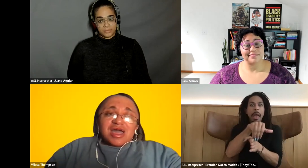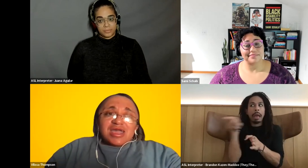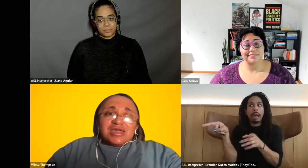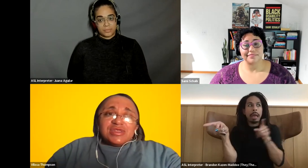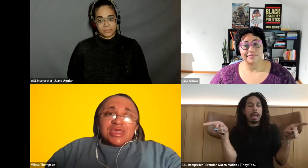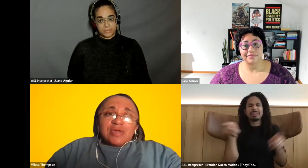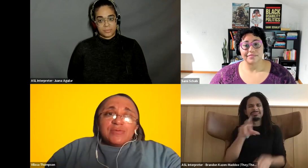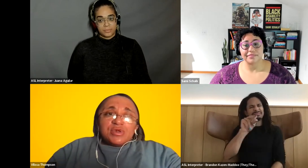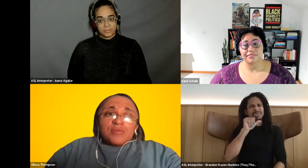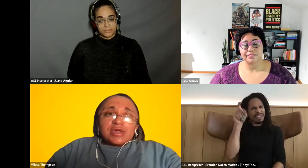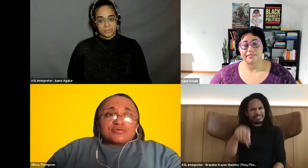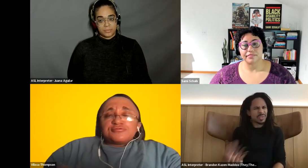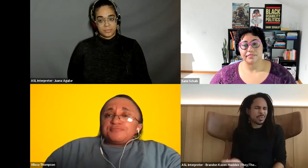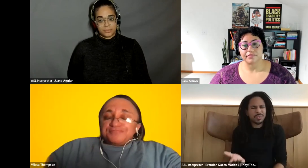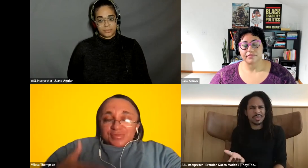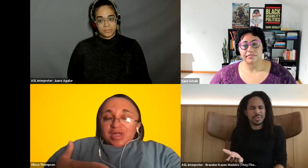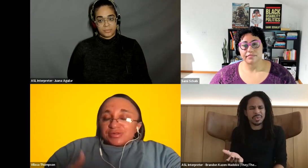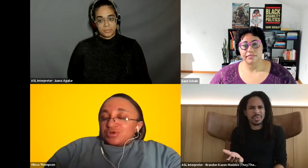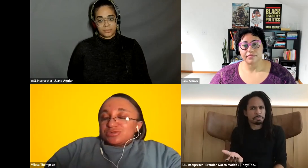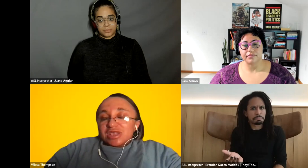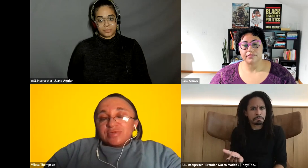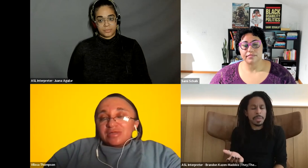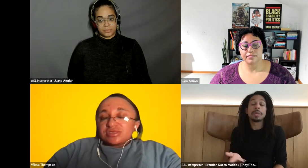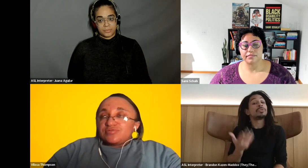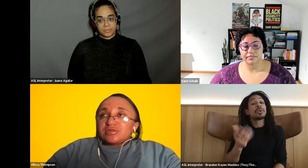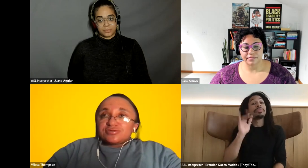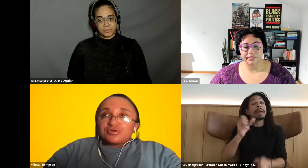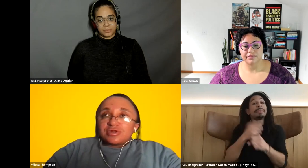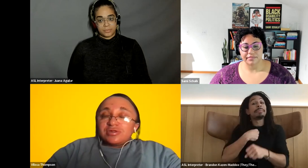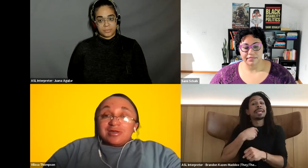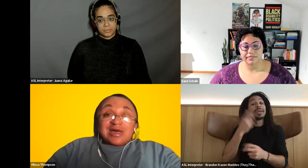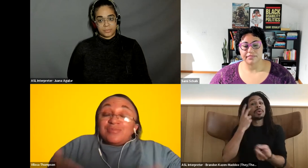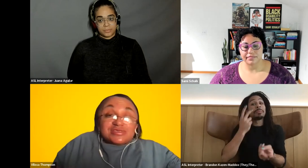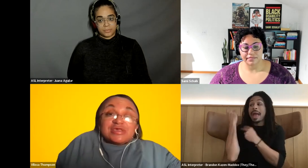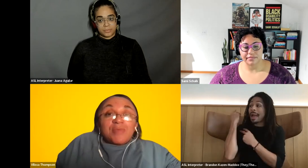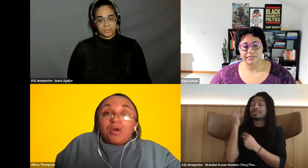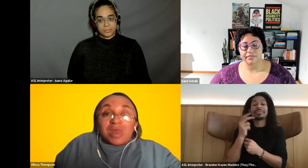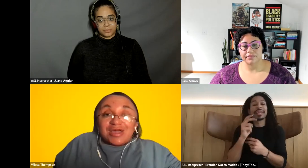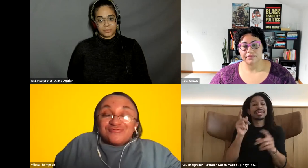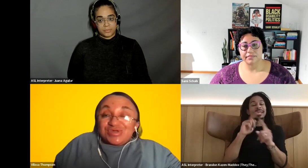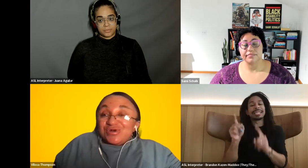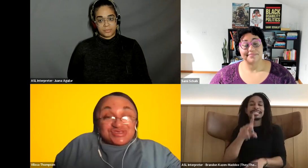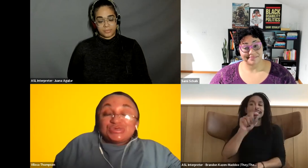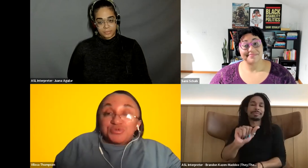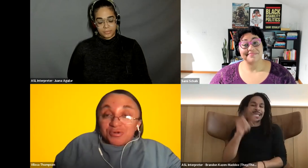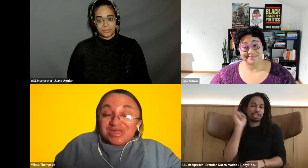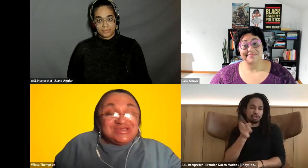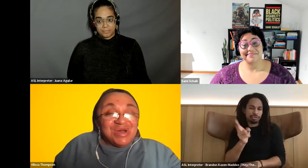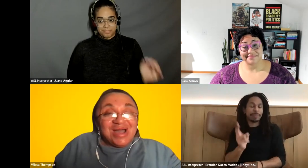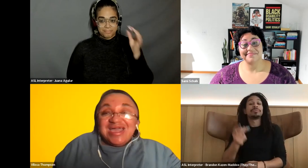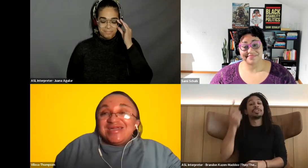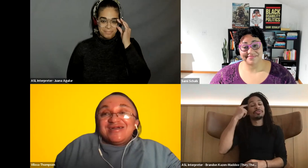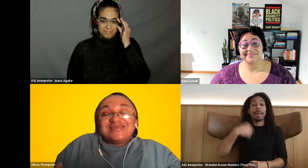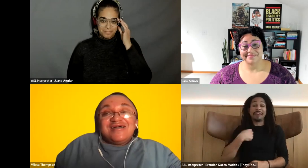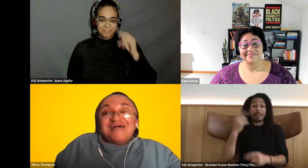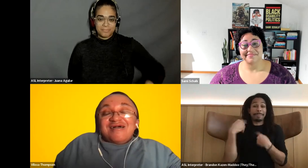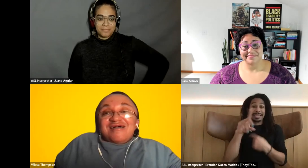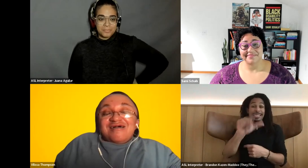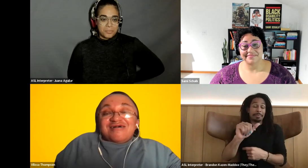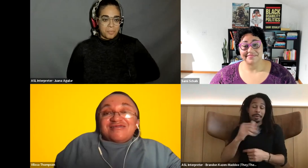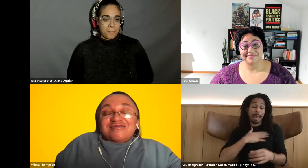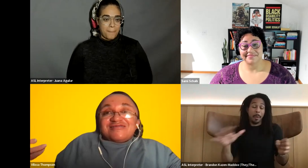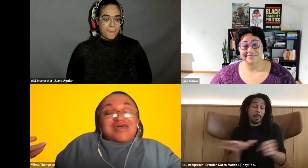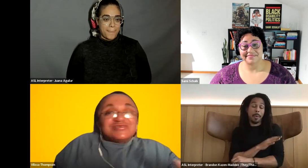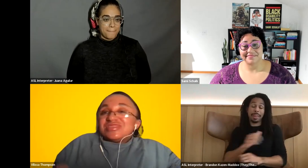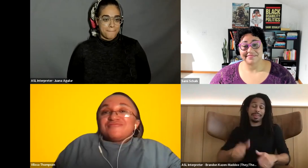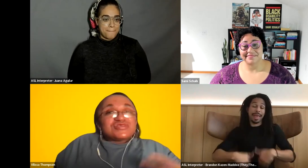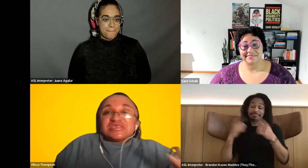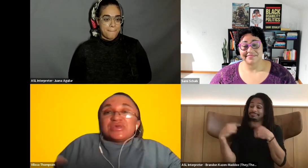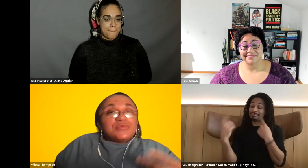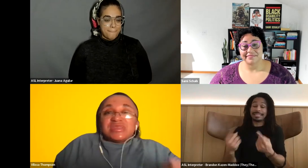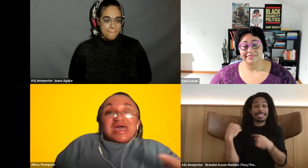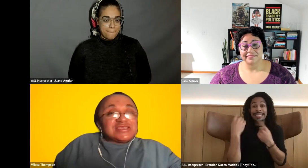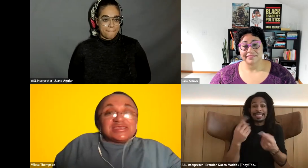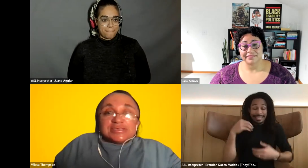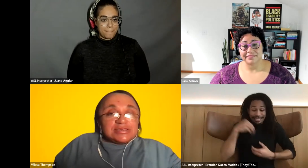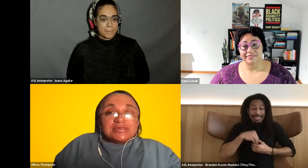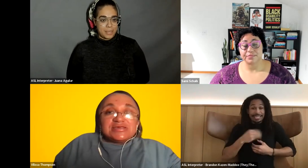Vilissa Thompson: and it made me go back to kind of the question you asked me about disability story. I've been disabled my whole life, you know, since Utero, you know, and that has never. This has never been an identity.